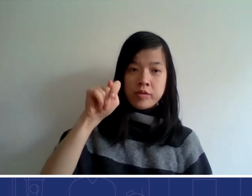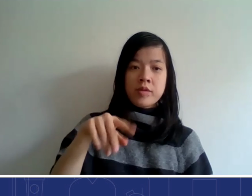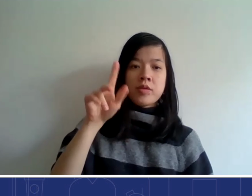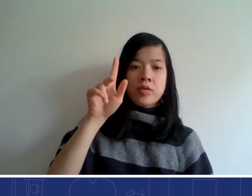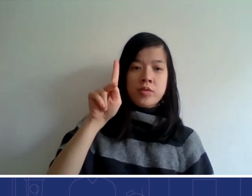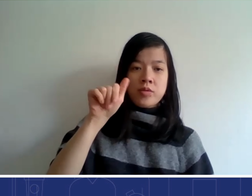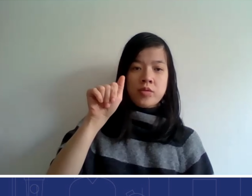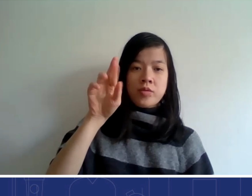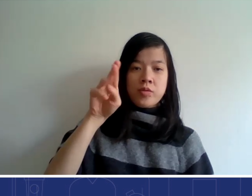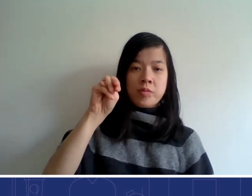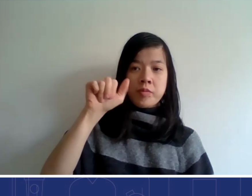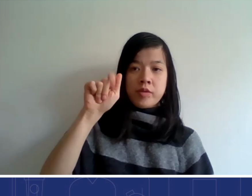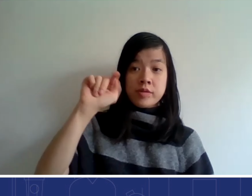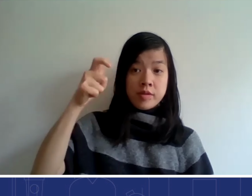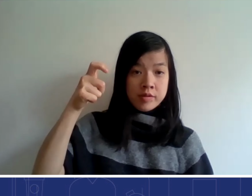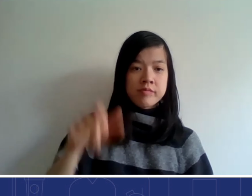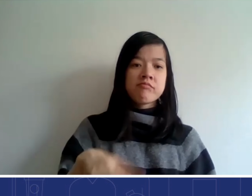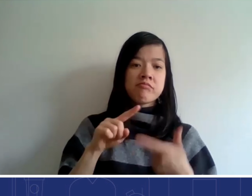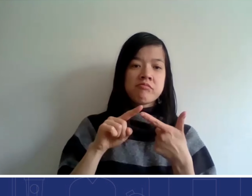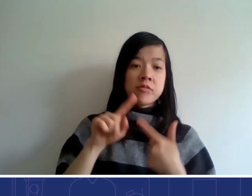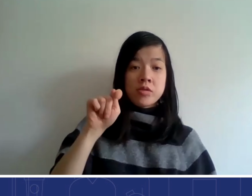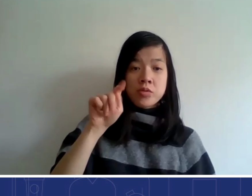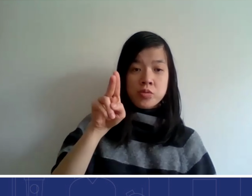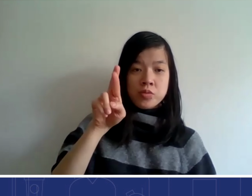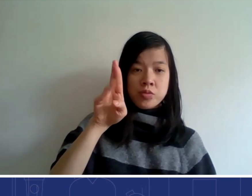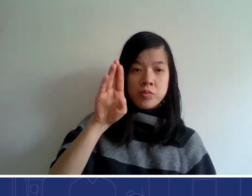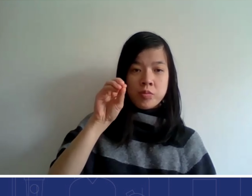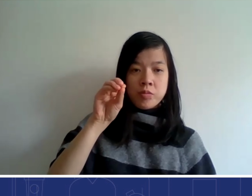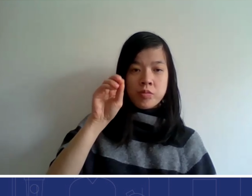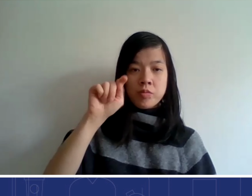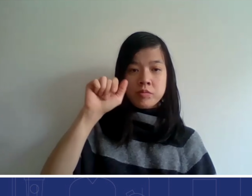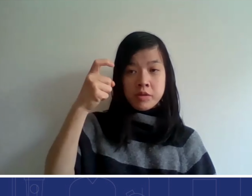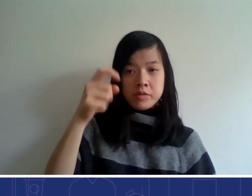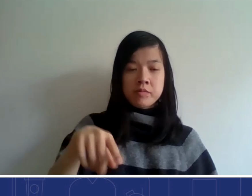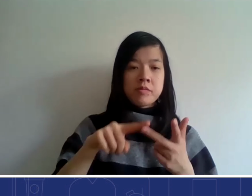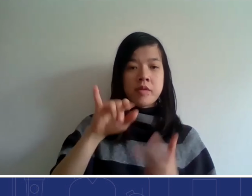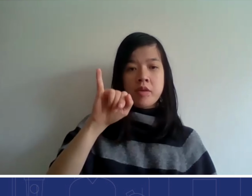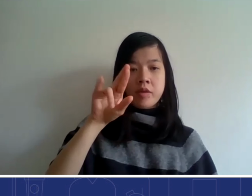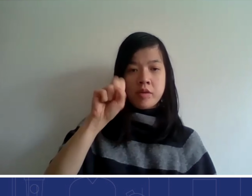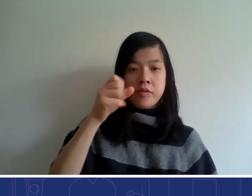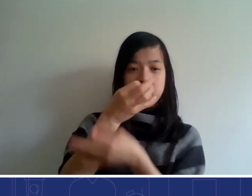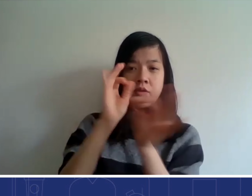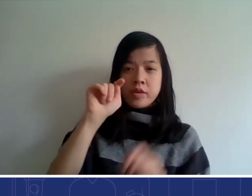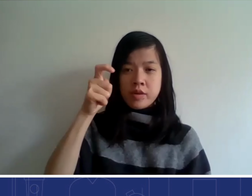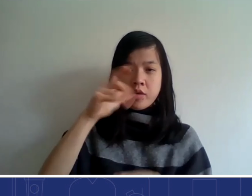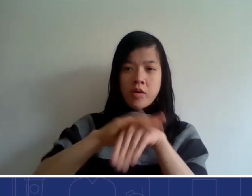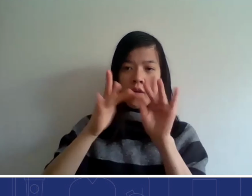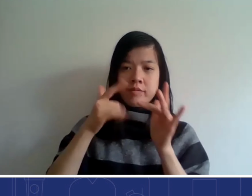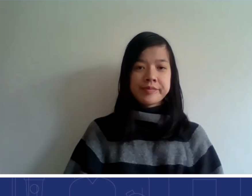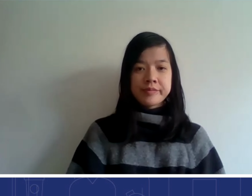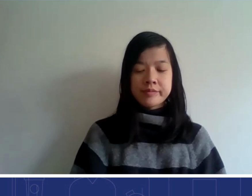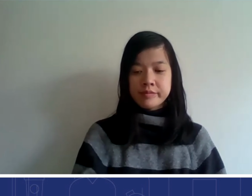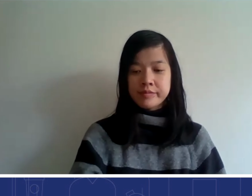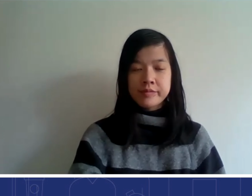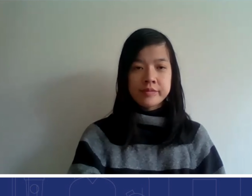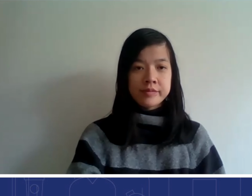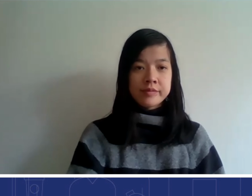One is called Credit Karma Tax. Another one is Turbo Tax and also, there is the IRS online.